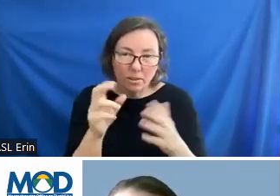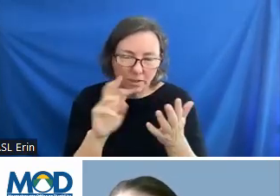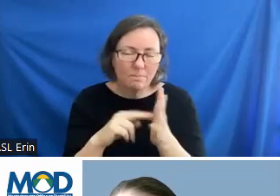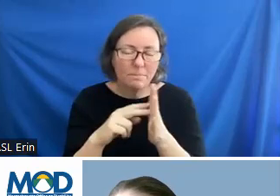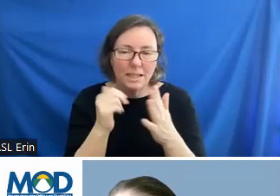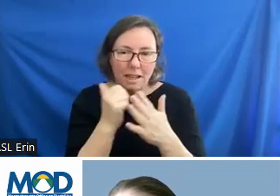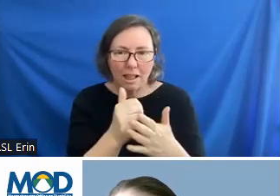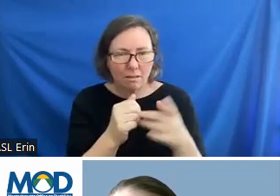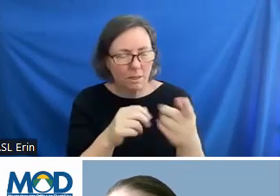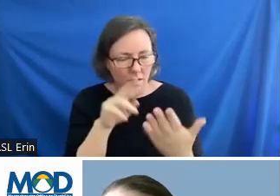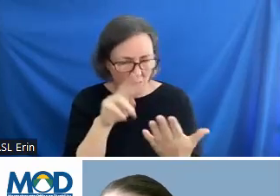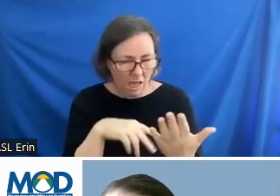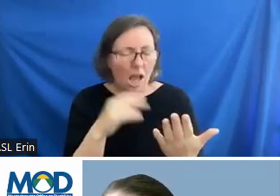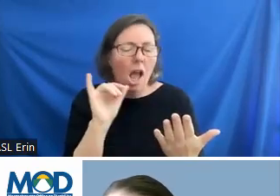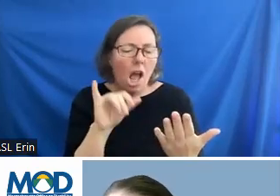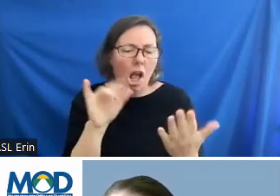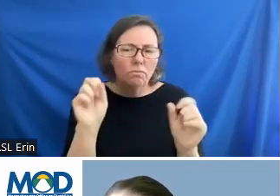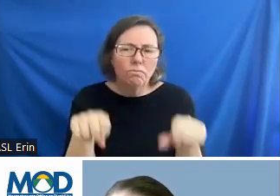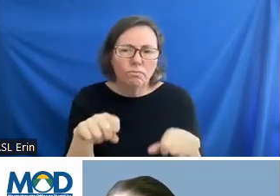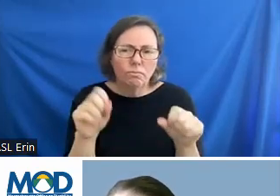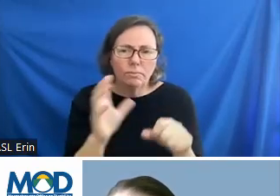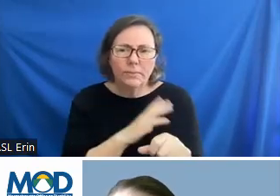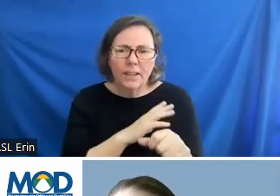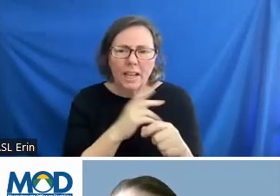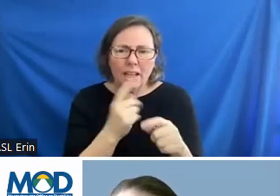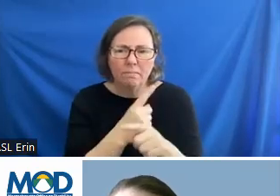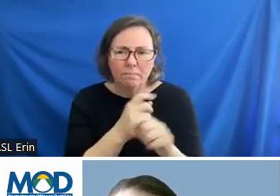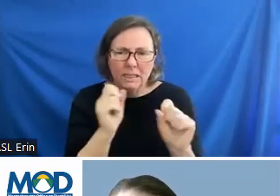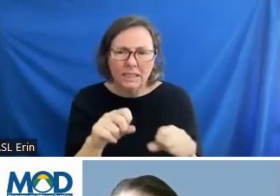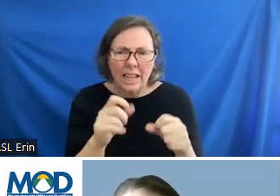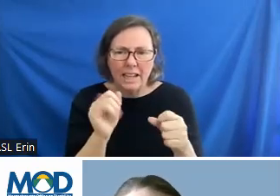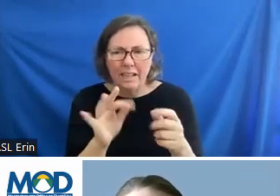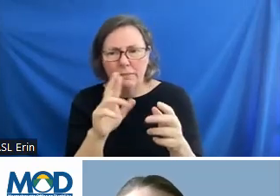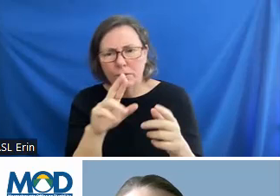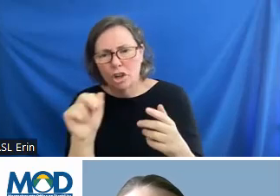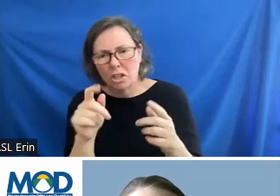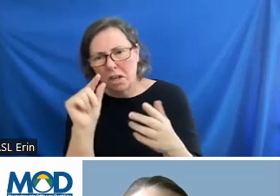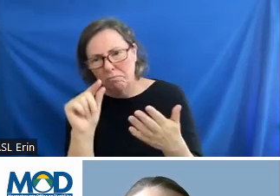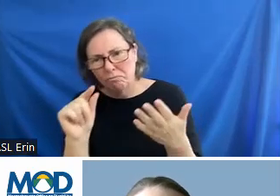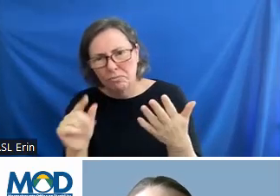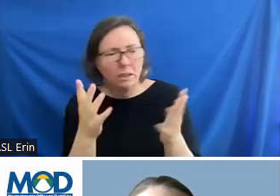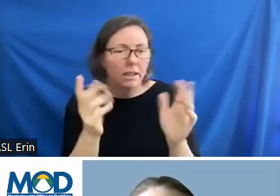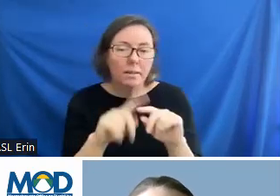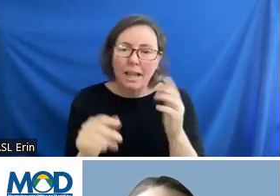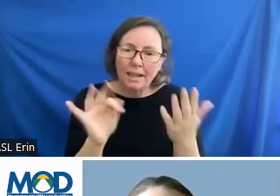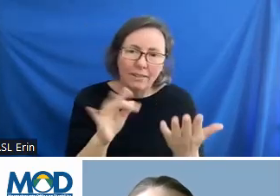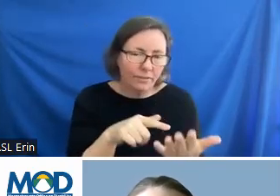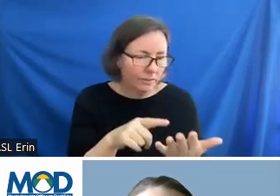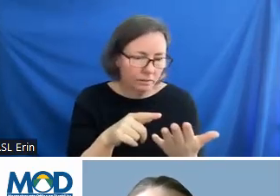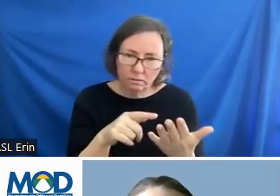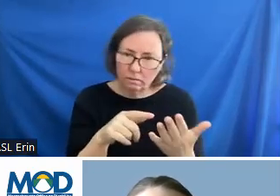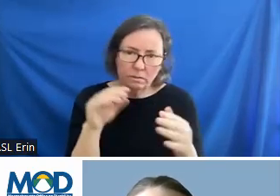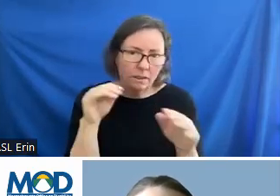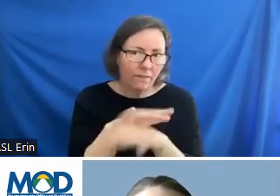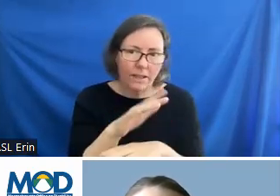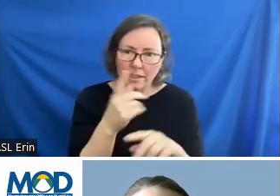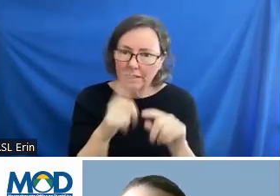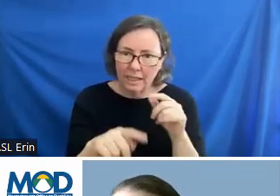from the doctor about how the person's functional limitation is effecting their ability to work. So,